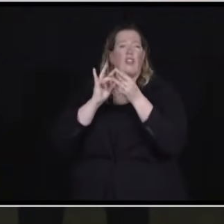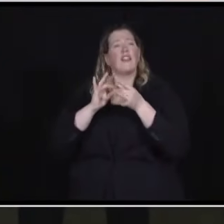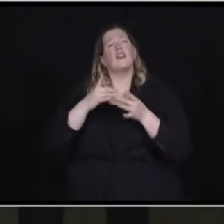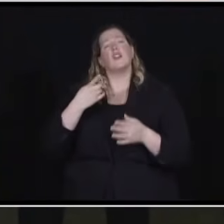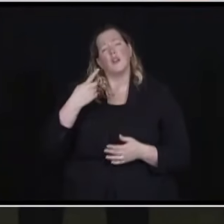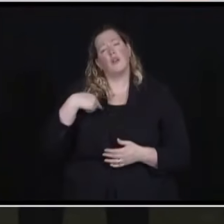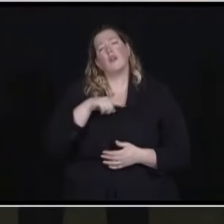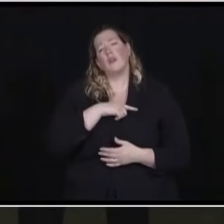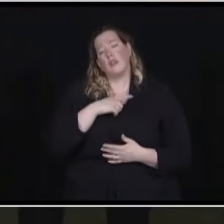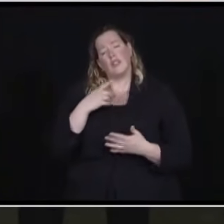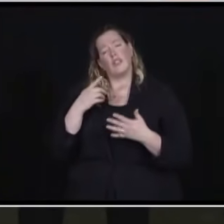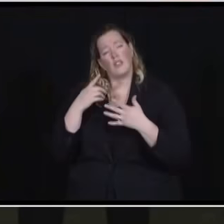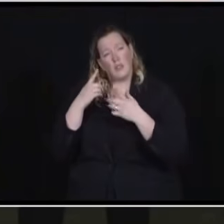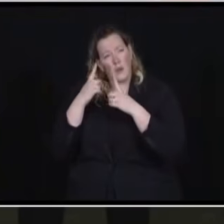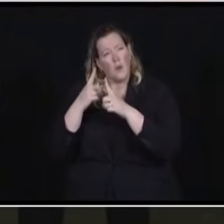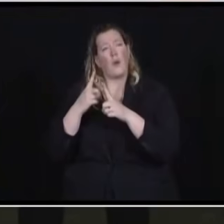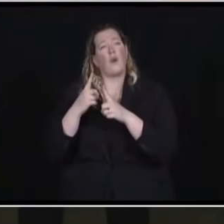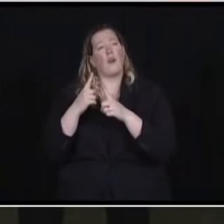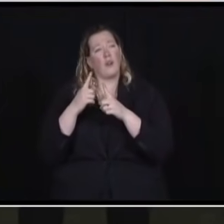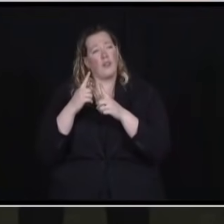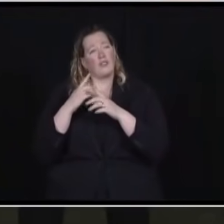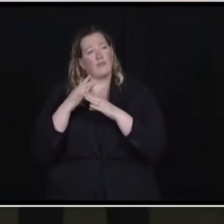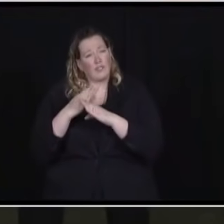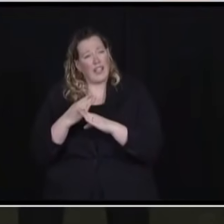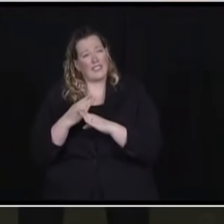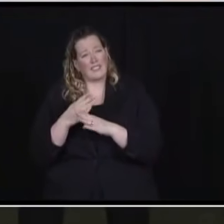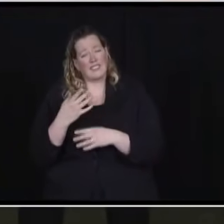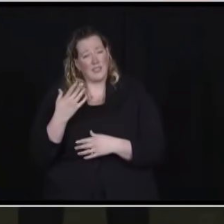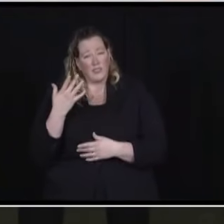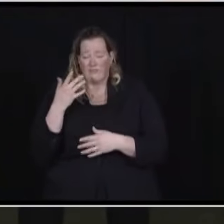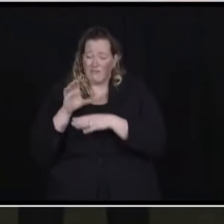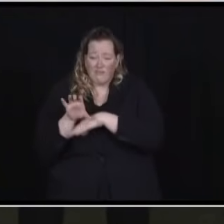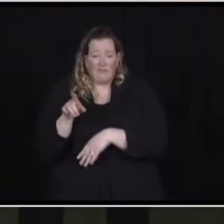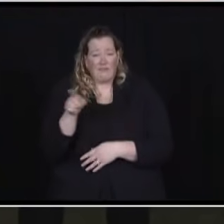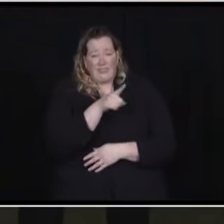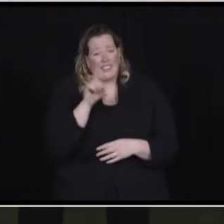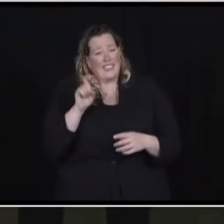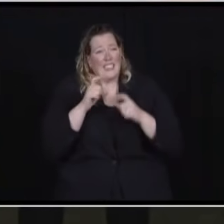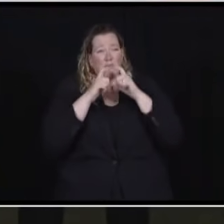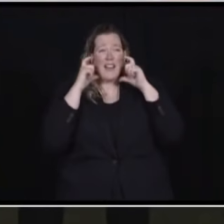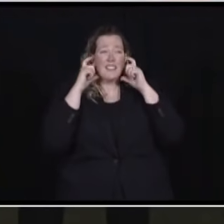folks, I believe this is just a big hoax which again, I've never figured that out, this